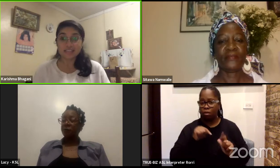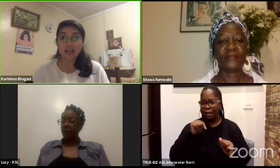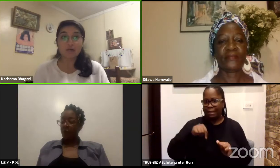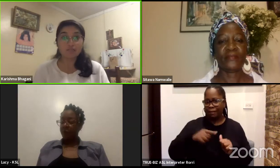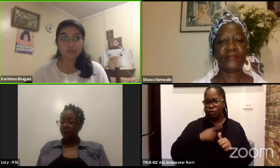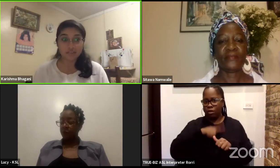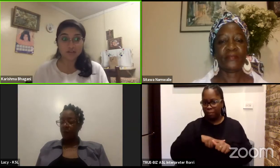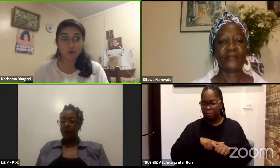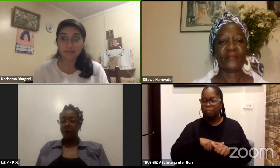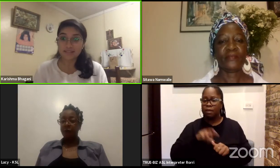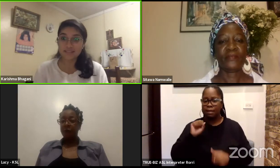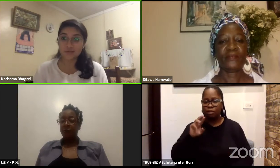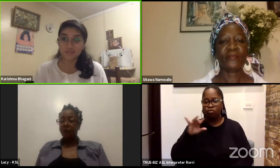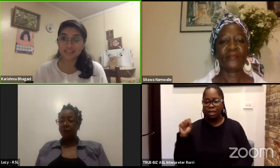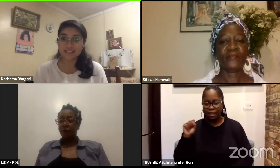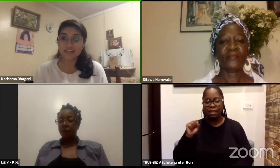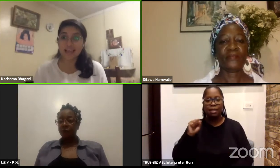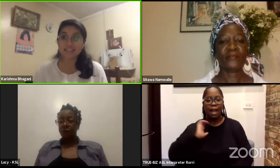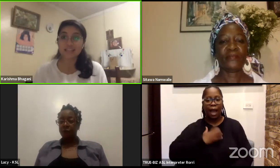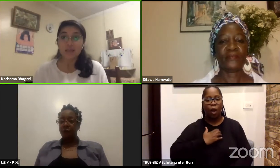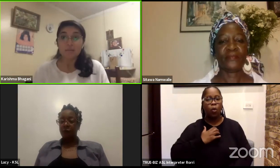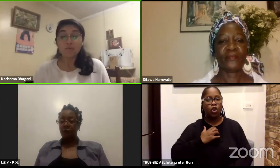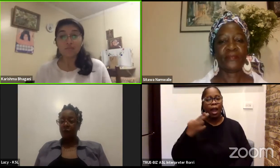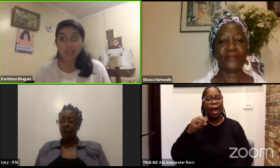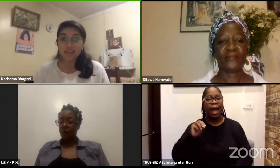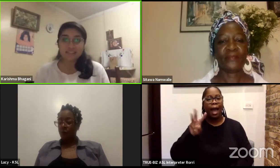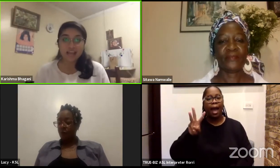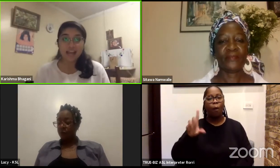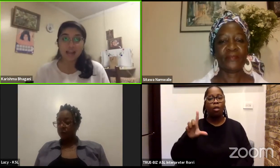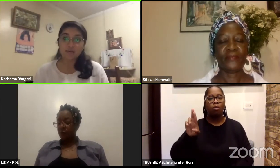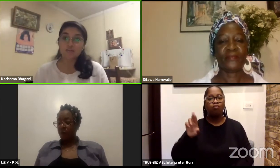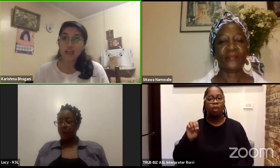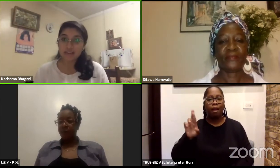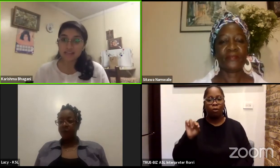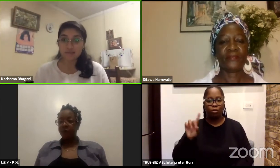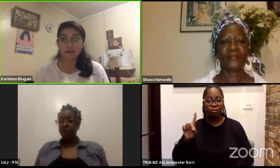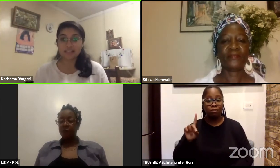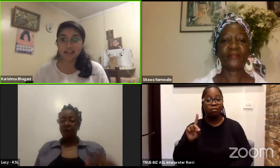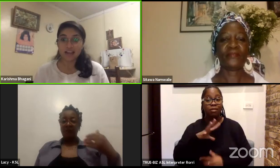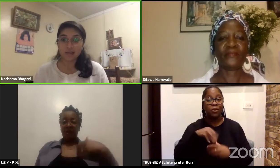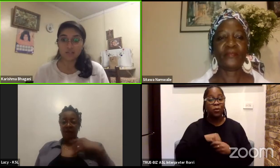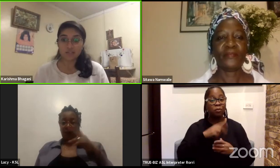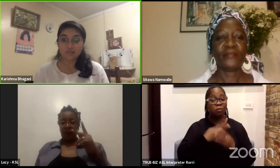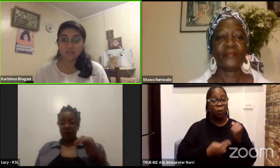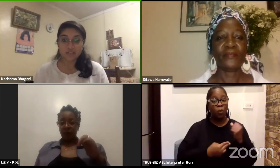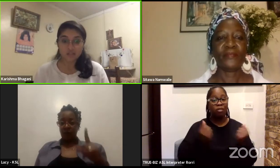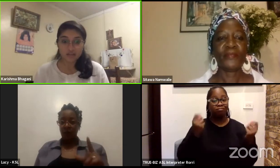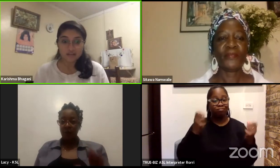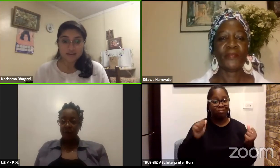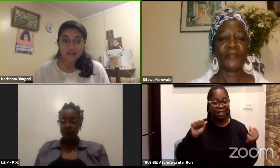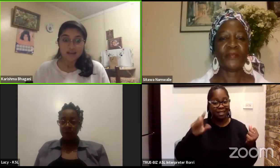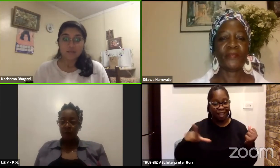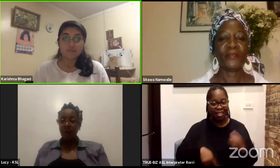the HowlRound Theatre Commons is hosting that has both Kenyan sign language and American sign language interpretation.